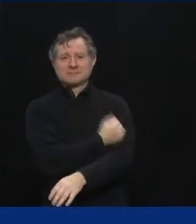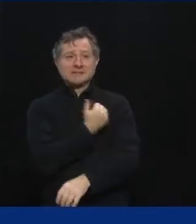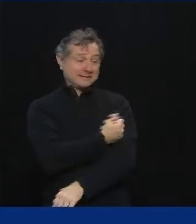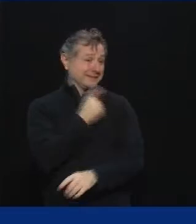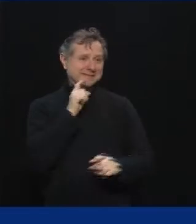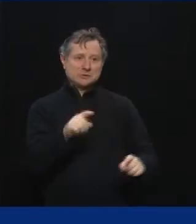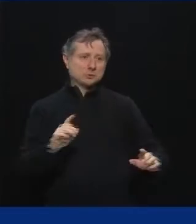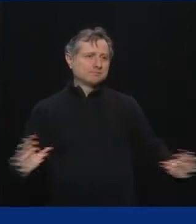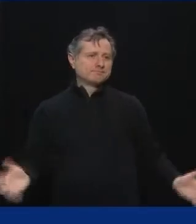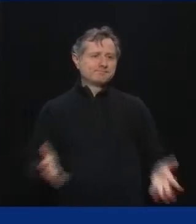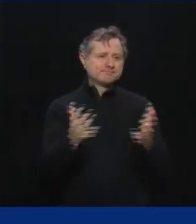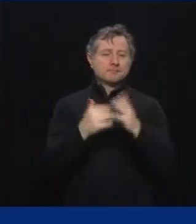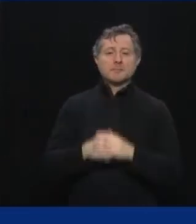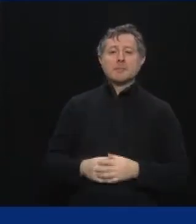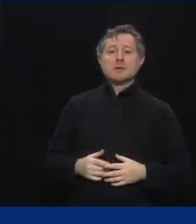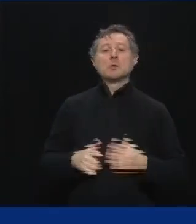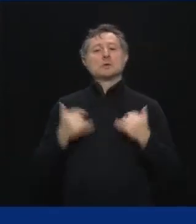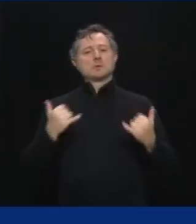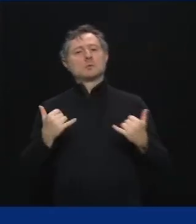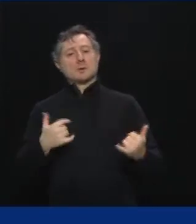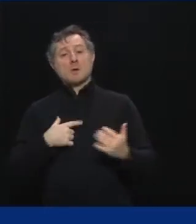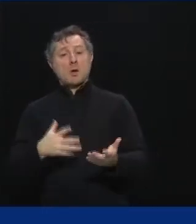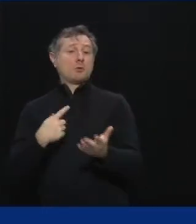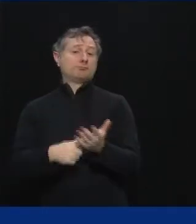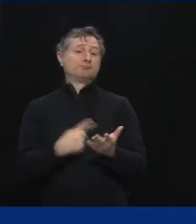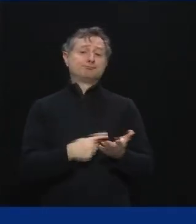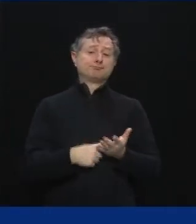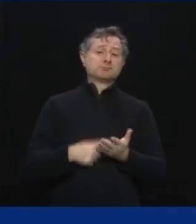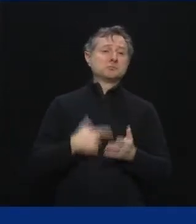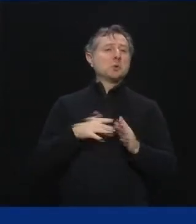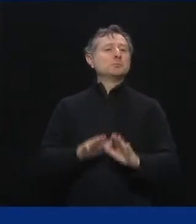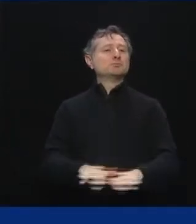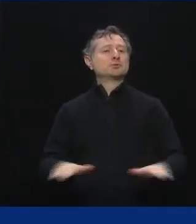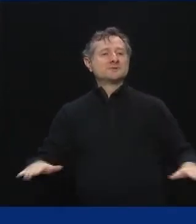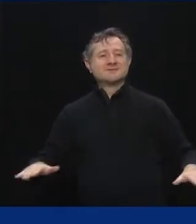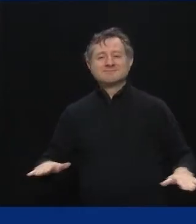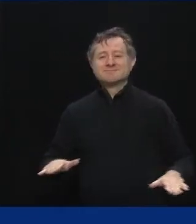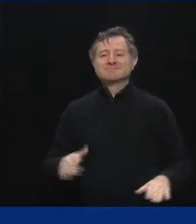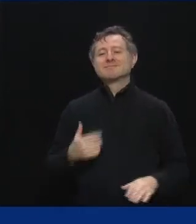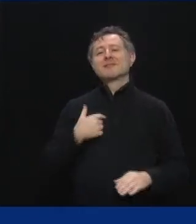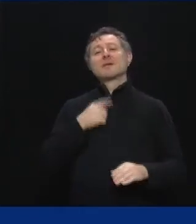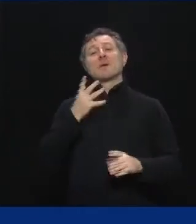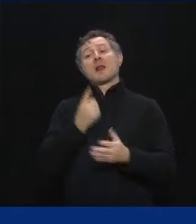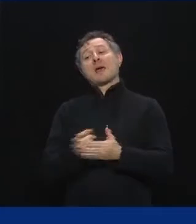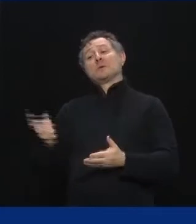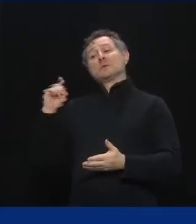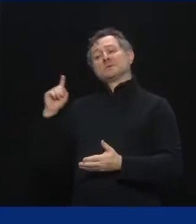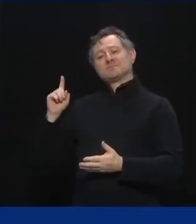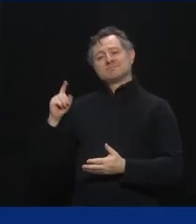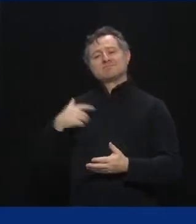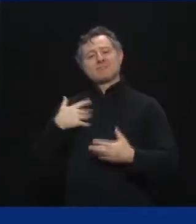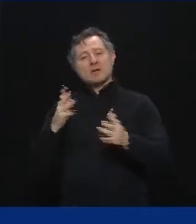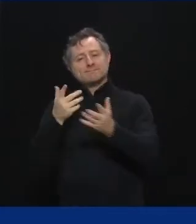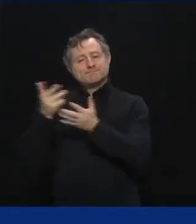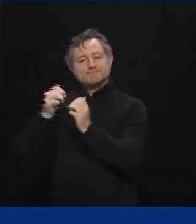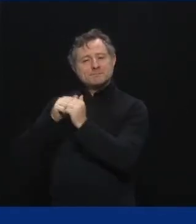CLINICS, THERE'S COUNTLESS PLACES WHERE THEY CAN BE GETTING THESE SHOTS AND THEY NEED TO DO THAT. SO LET'S TALK ABOUT THAT.